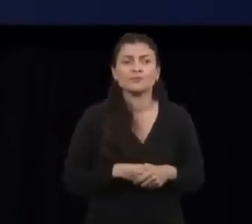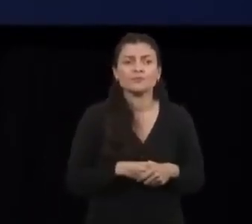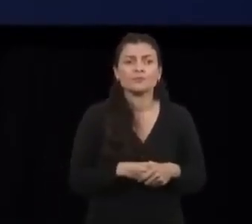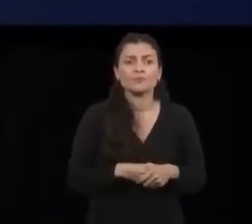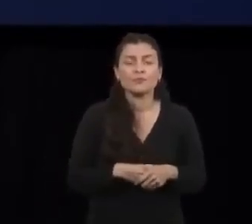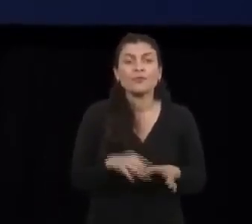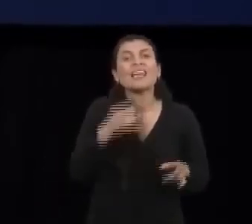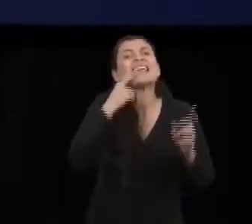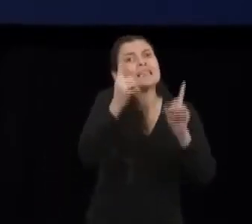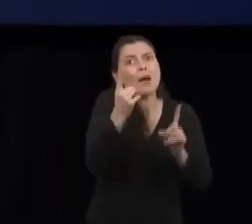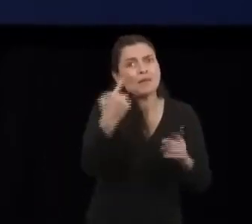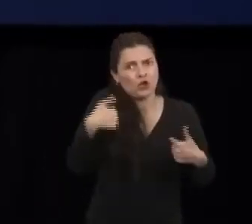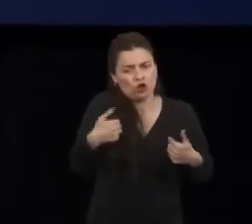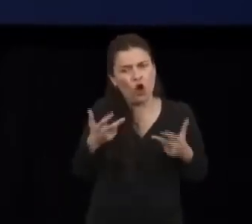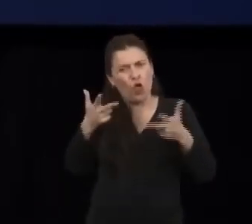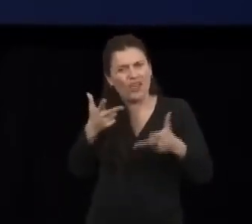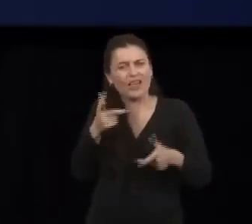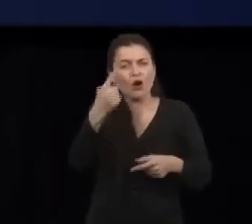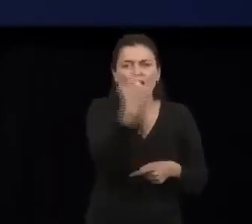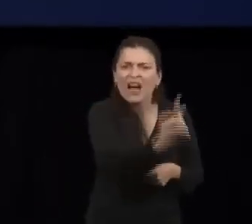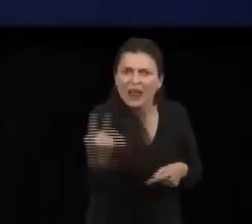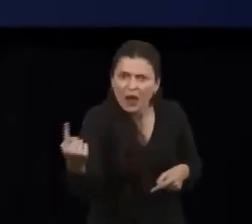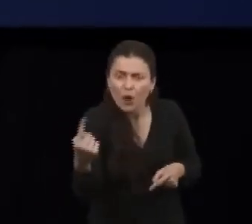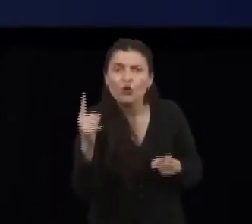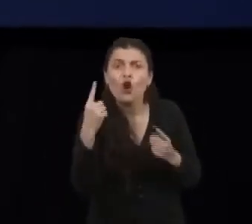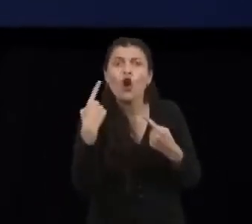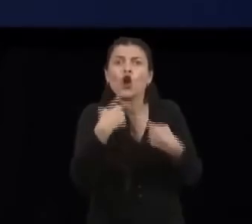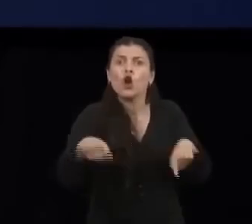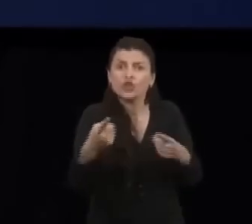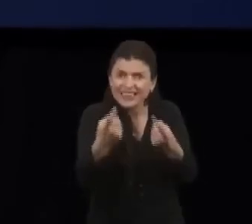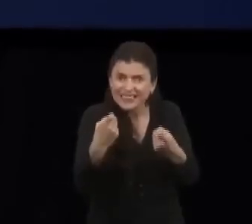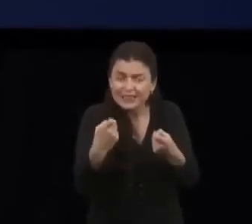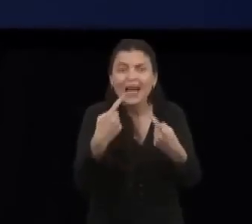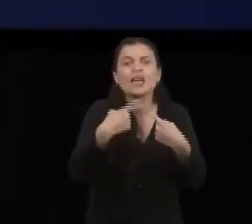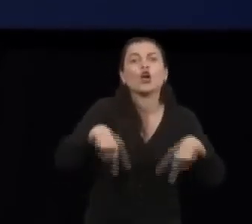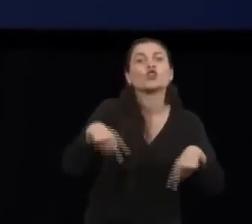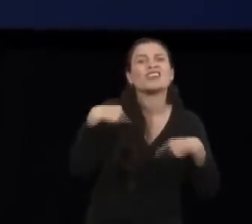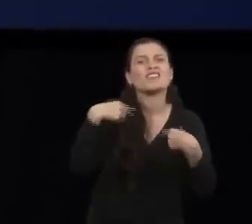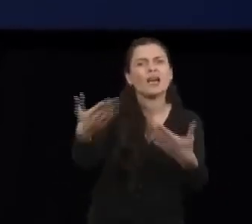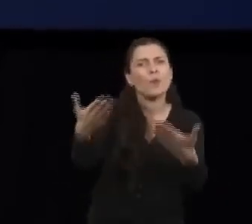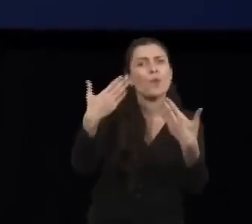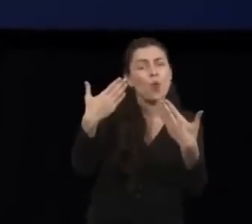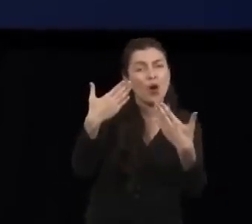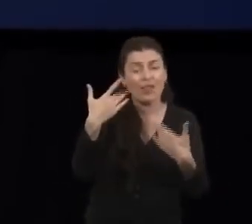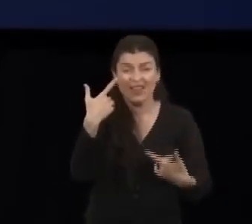possibilities. That is, he is reciting Marx,